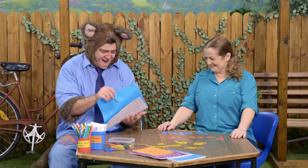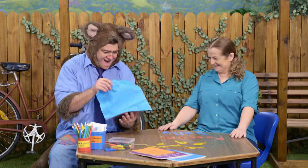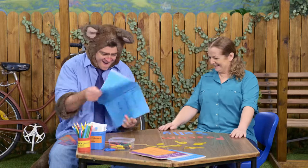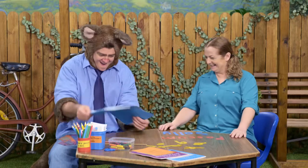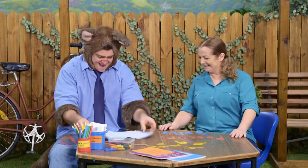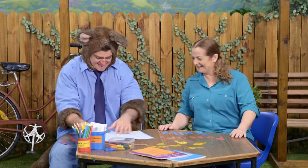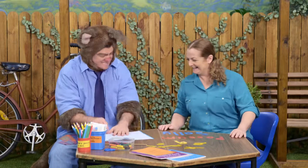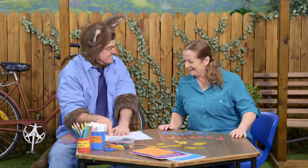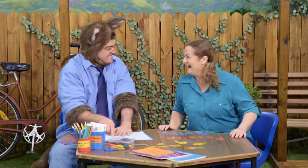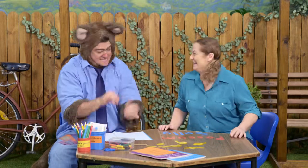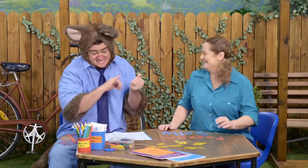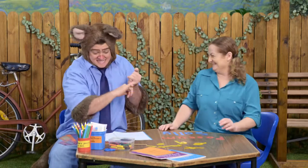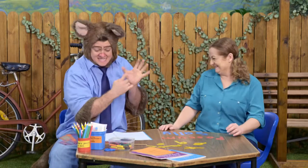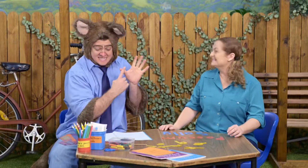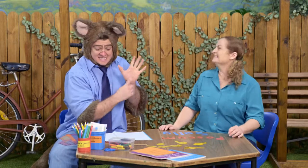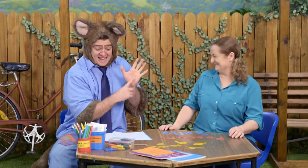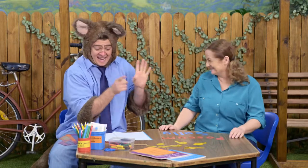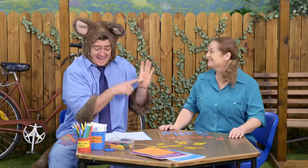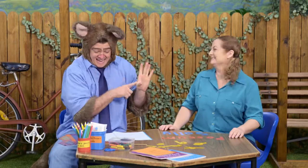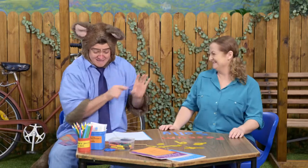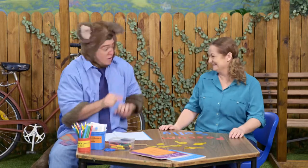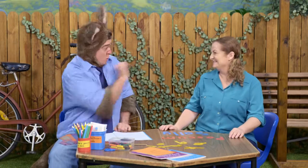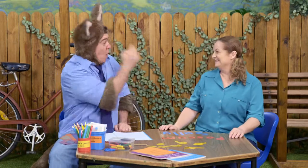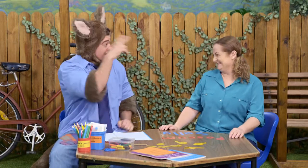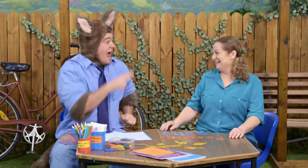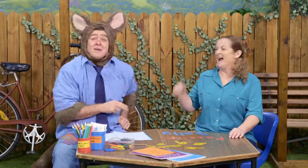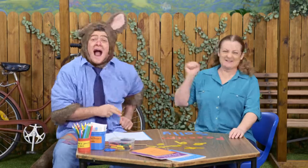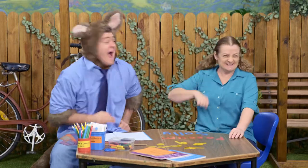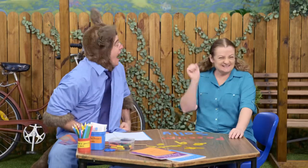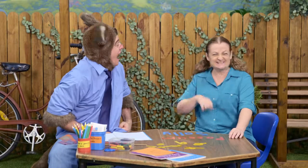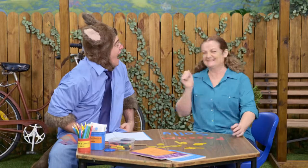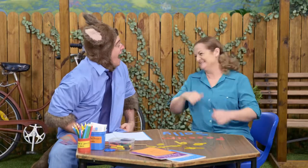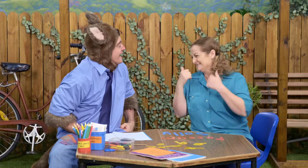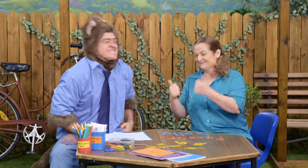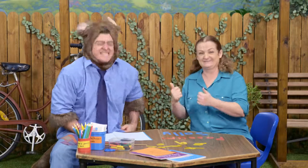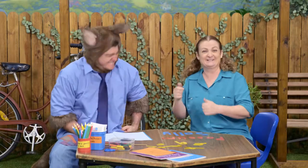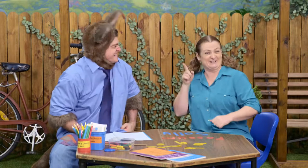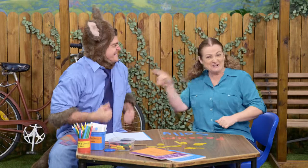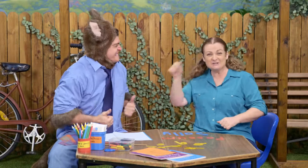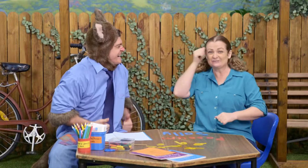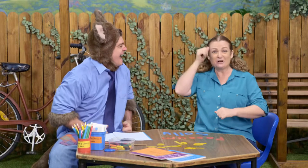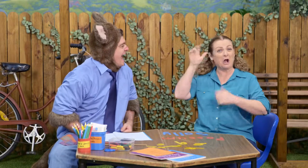Oh. That says S-A-L-L-Y. Sally! Your name. Yes, that's right!